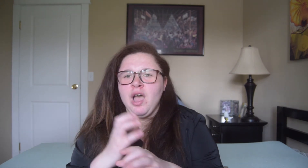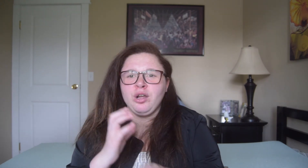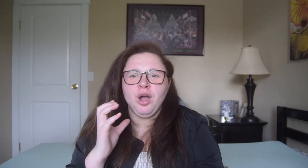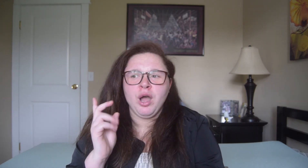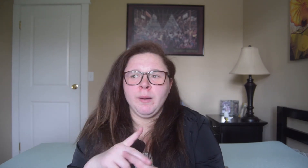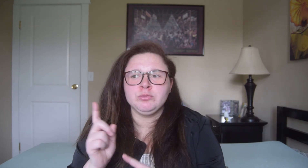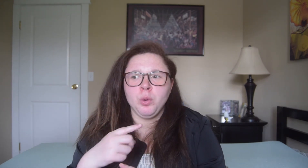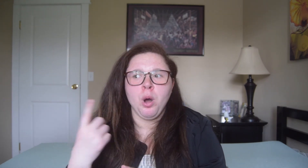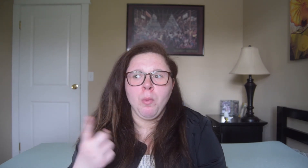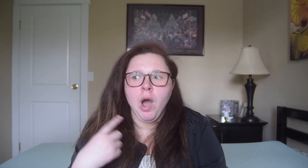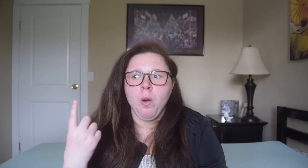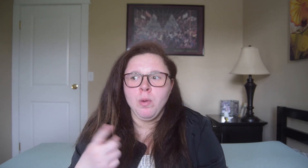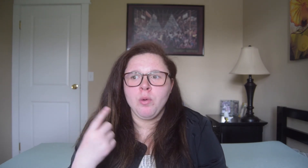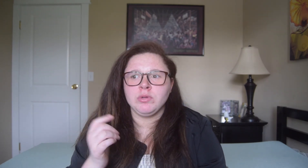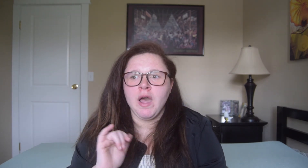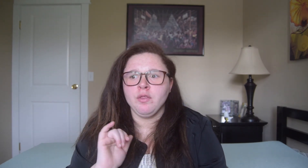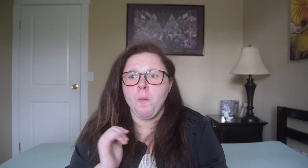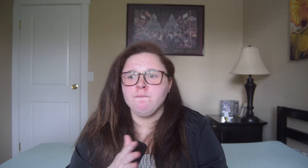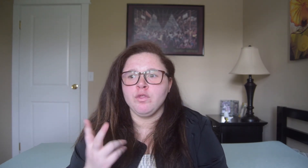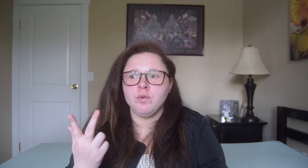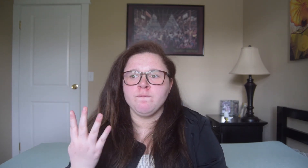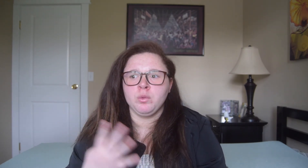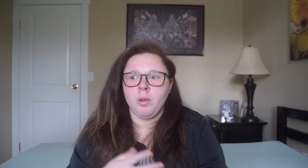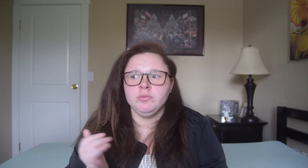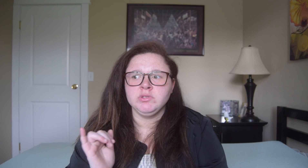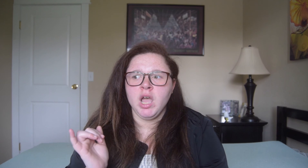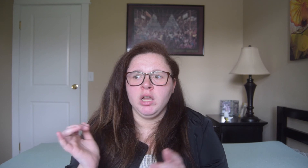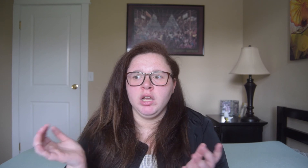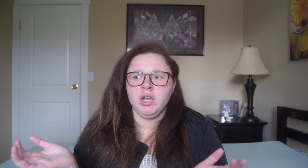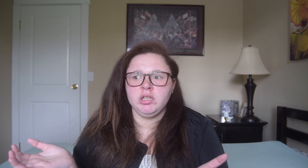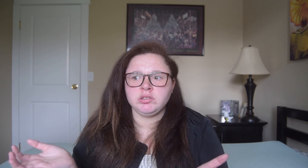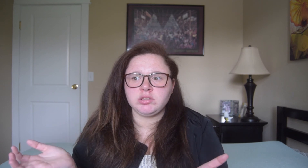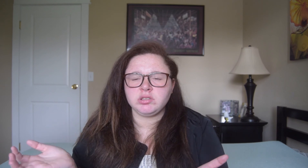A car outside keep going around like 3-4 (cul de sac)